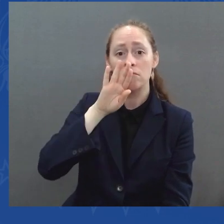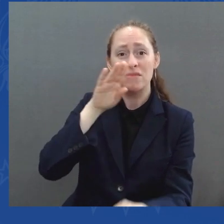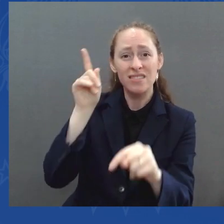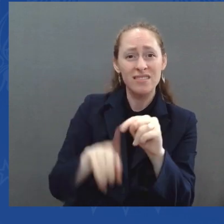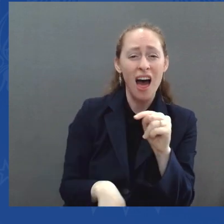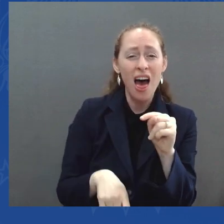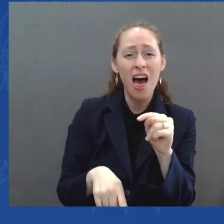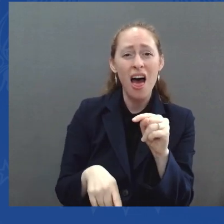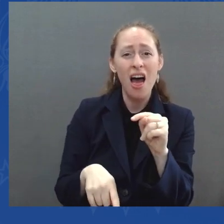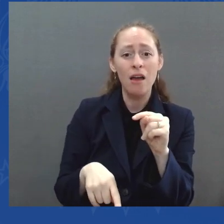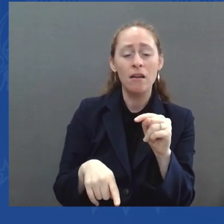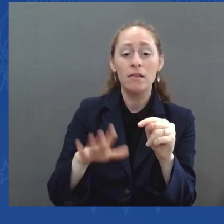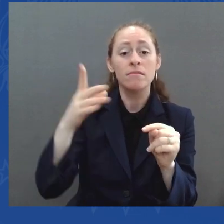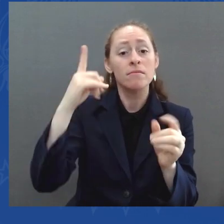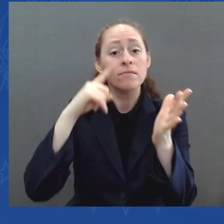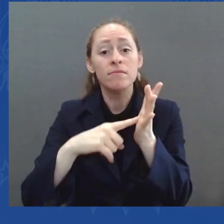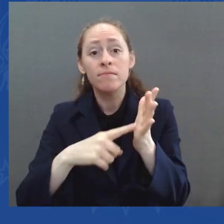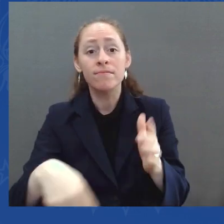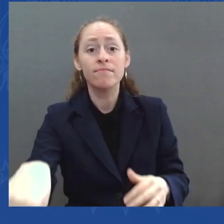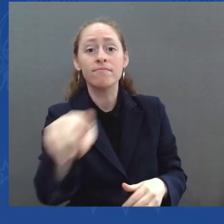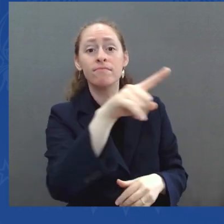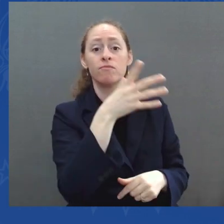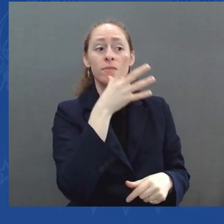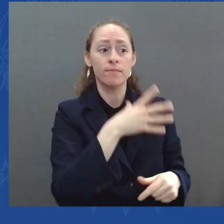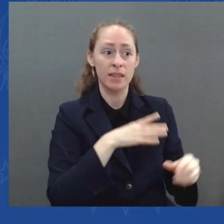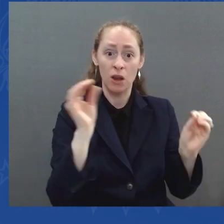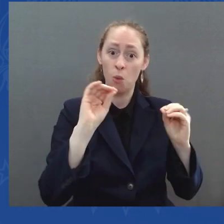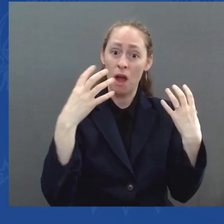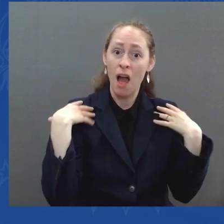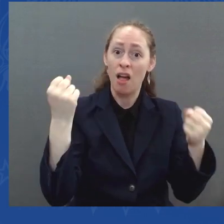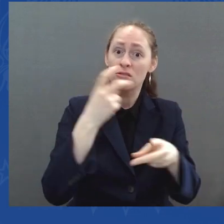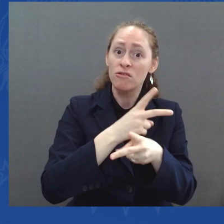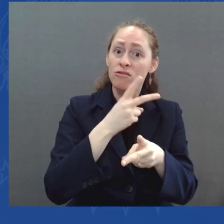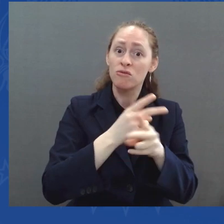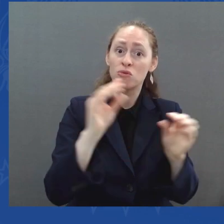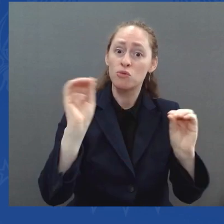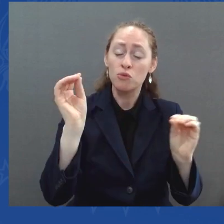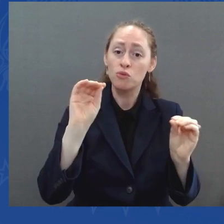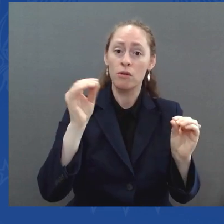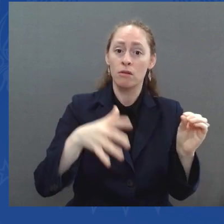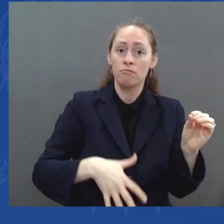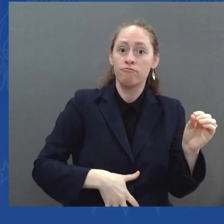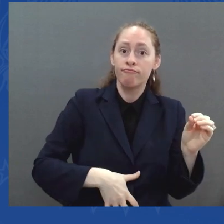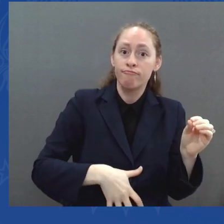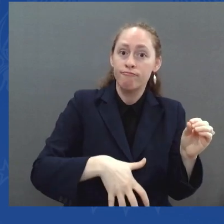during pregnancy or before or after, to pelvic exams or vaccinations, prenatal checkups,